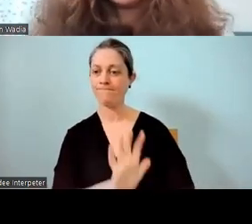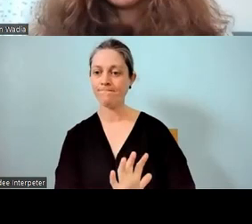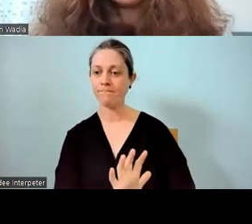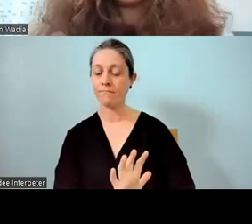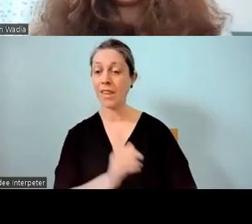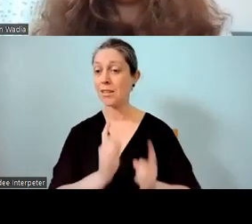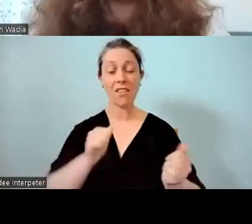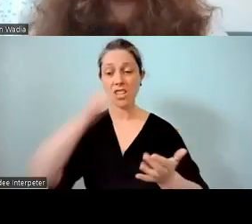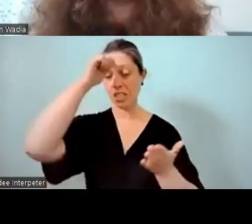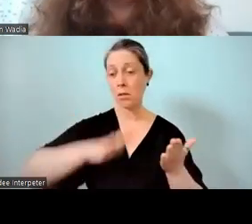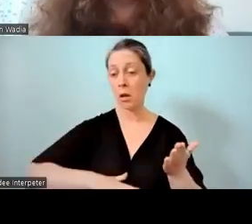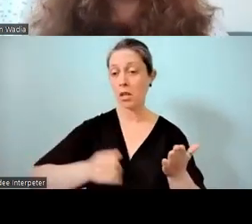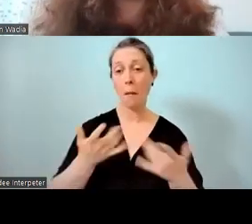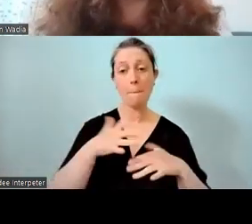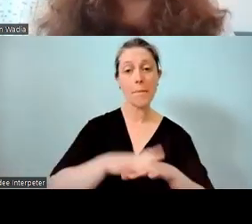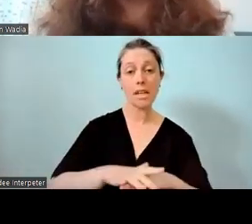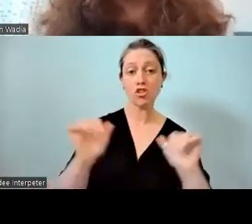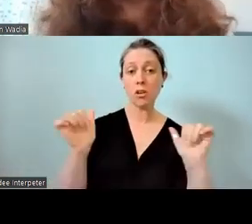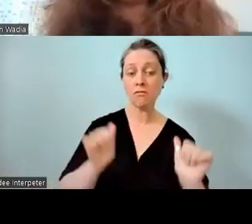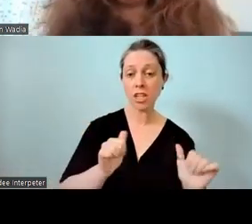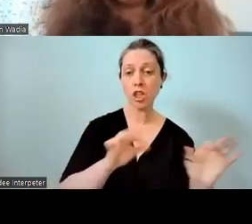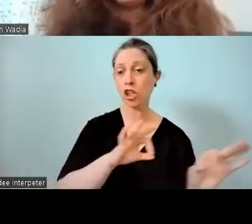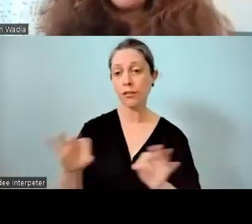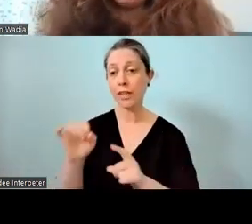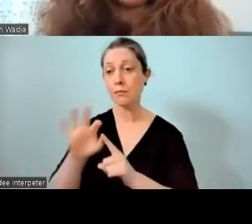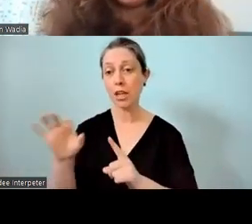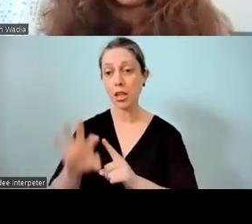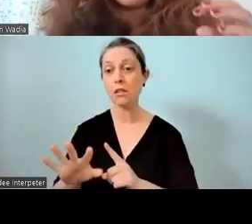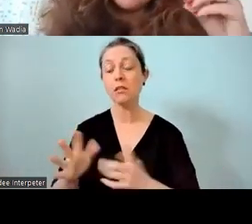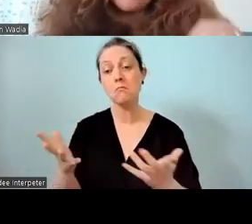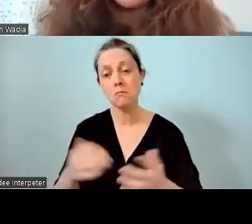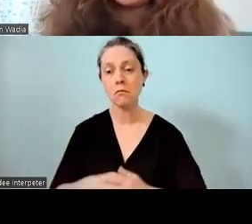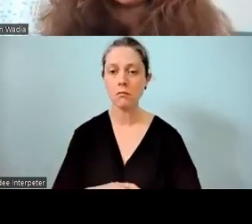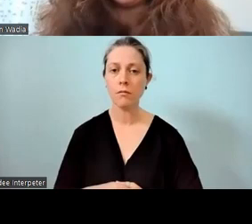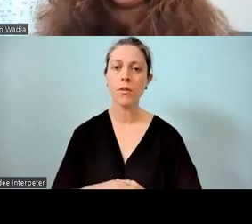you know, they've gone from mainstream to specialists. So it's really important that the choice